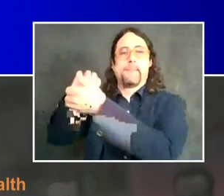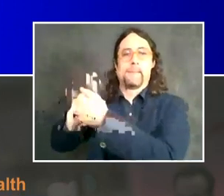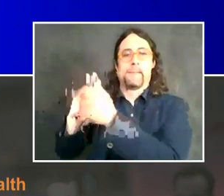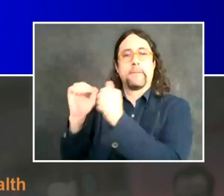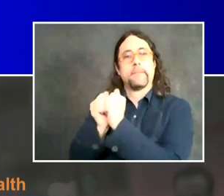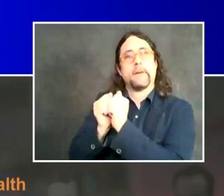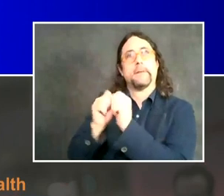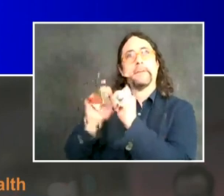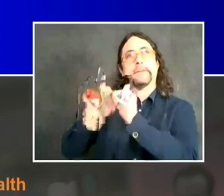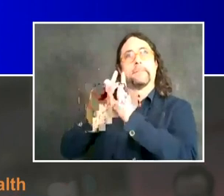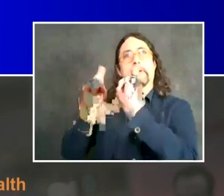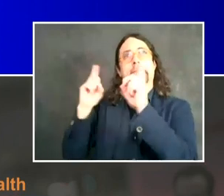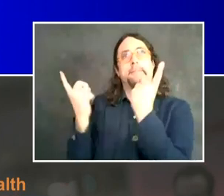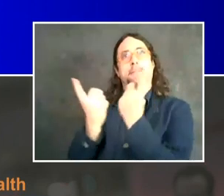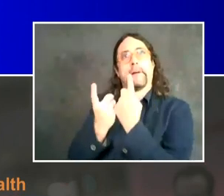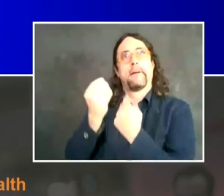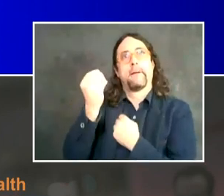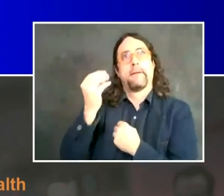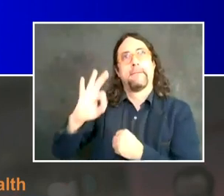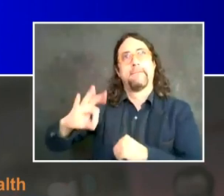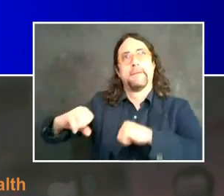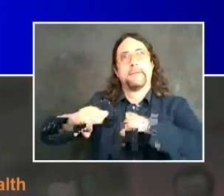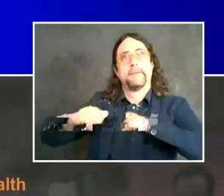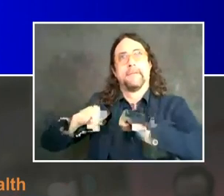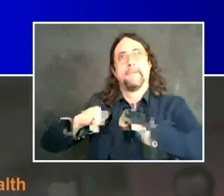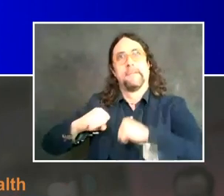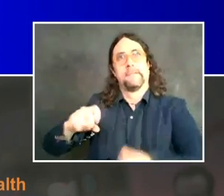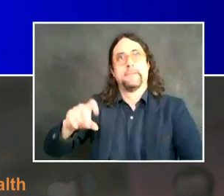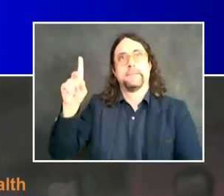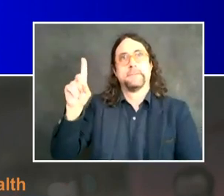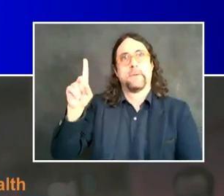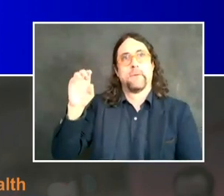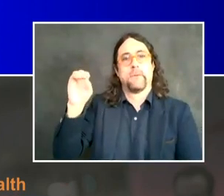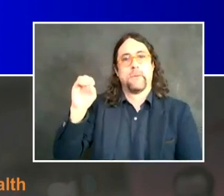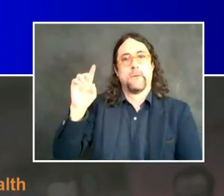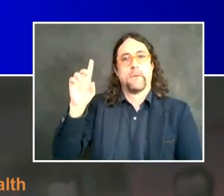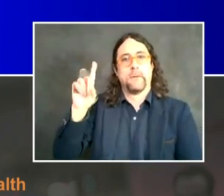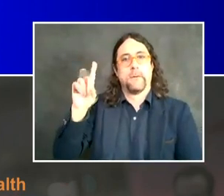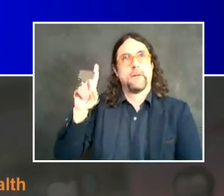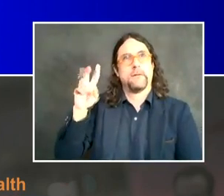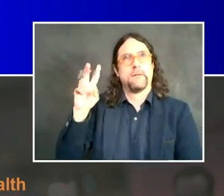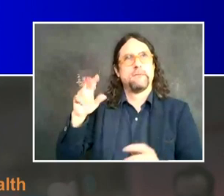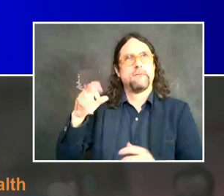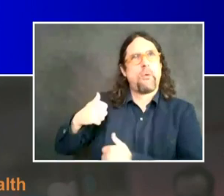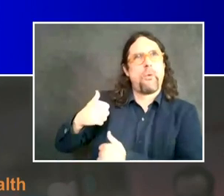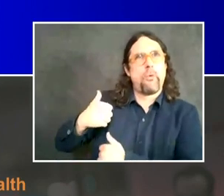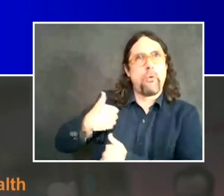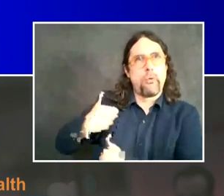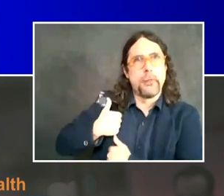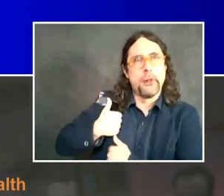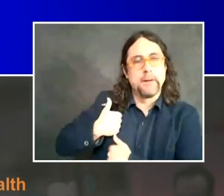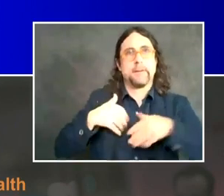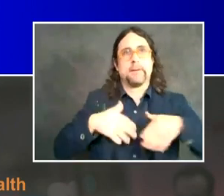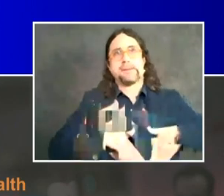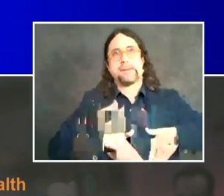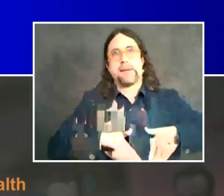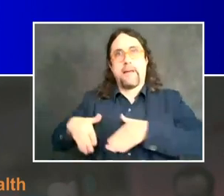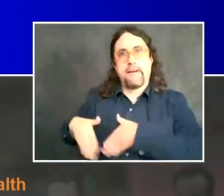BROUGHT TOGETHER A JOINT FORCE FROM THE NAVY, THE AIR FORCE AND THE ARMY.